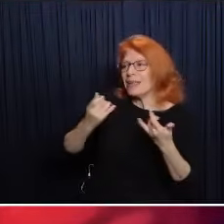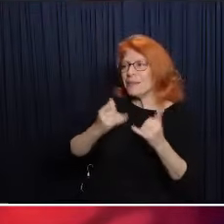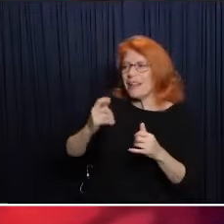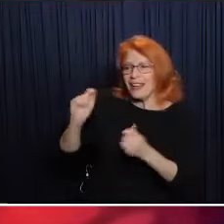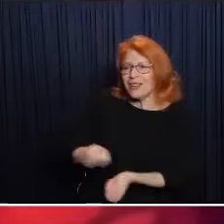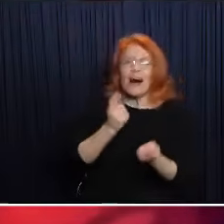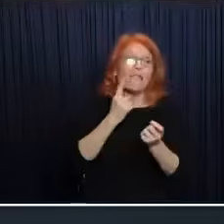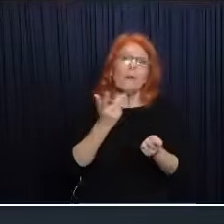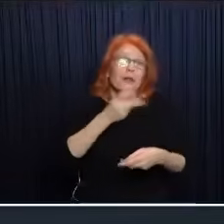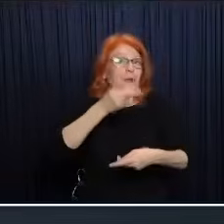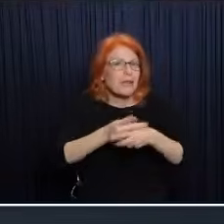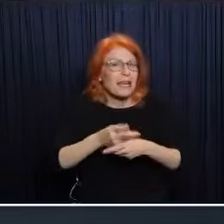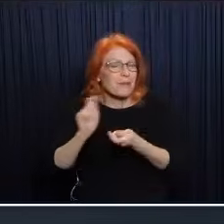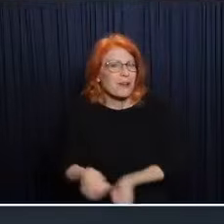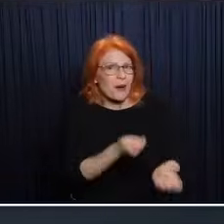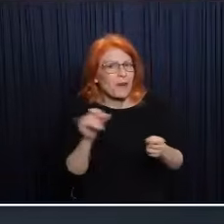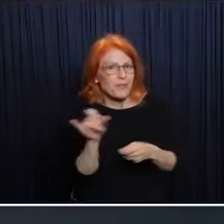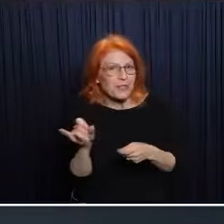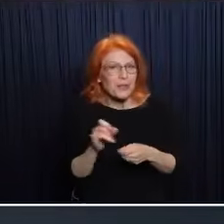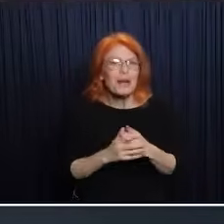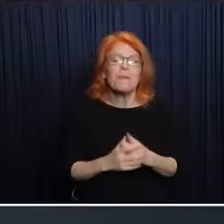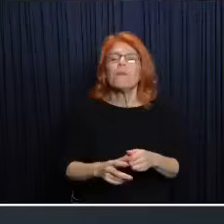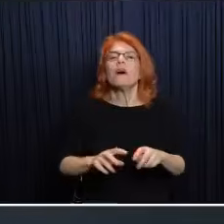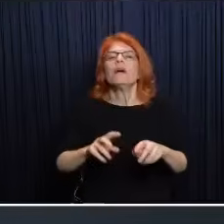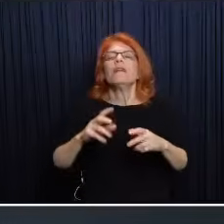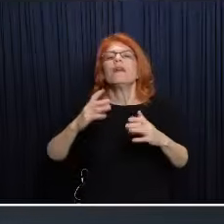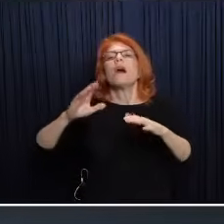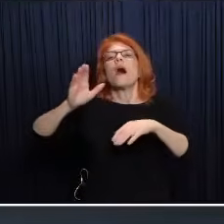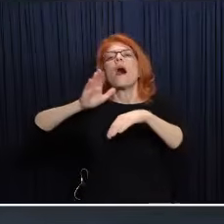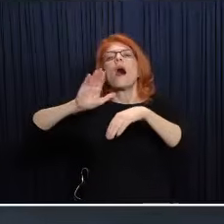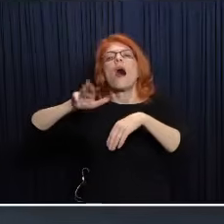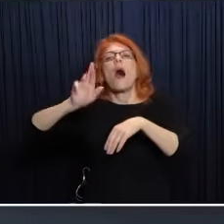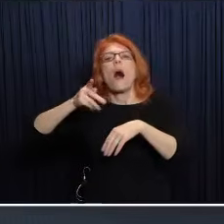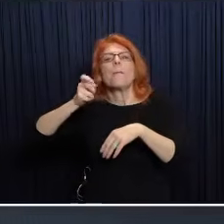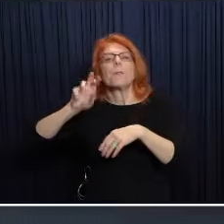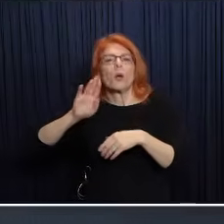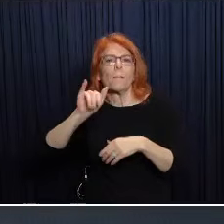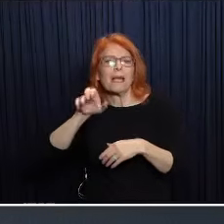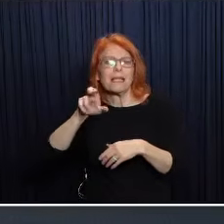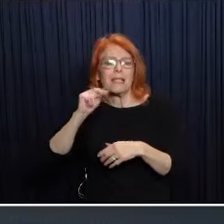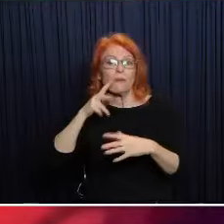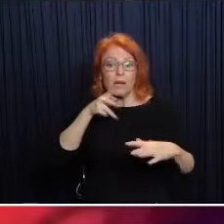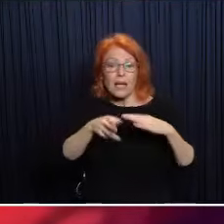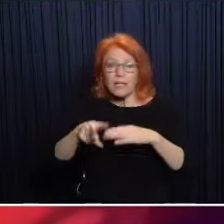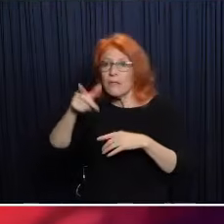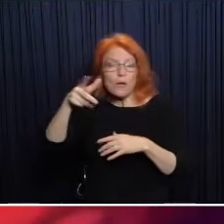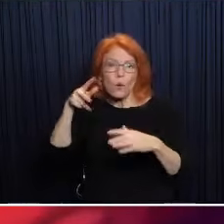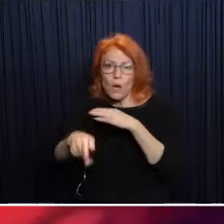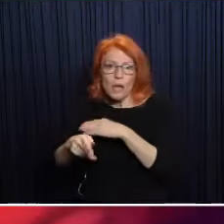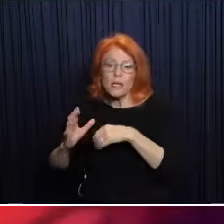ISSUE AS WELL. JOHN, I DO LIKE TO PLAY GOLF. WE WANT TO KEEP OUR GOLF COURSES AS WELL.